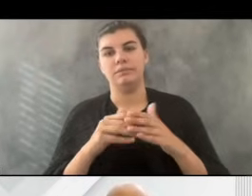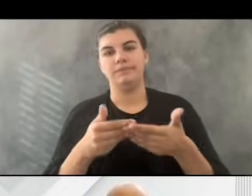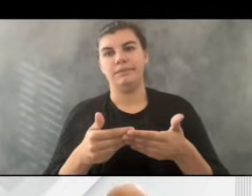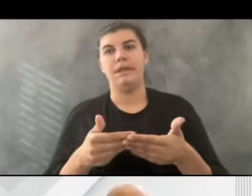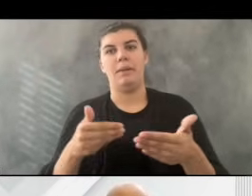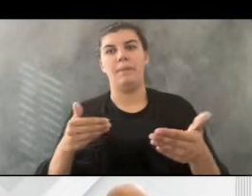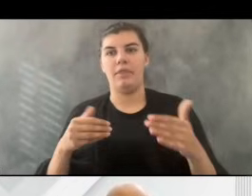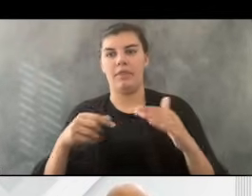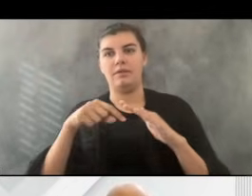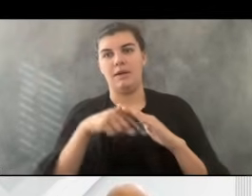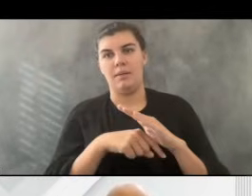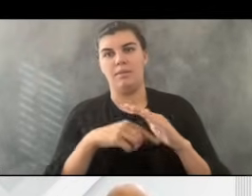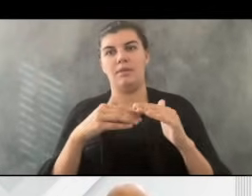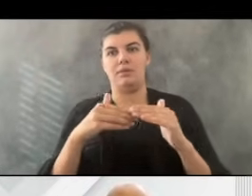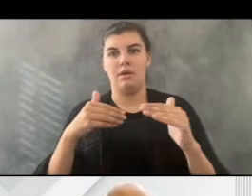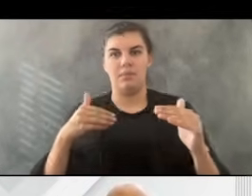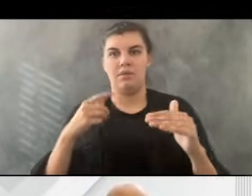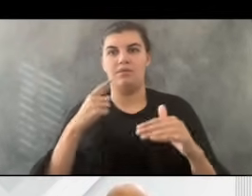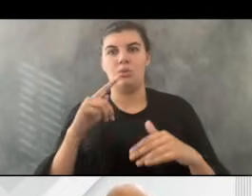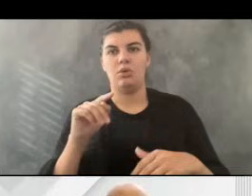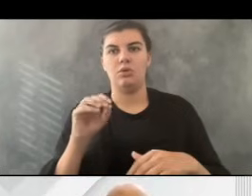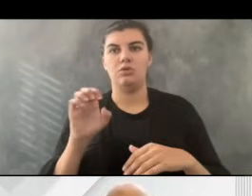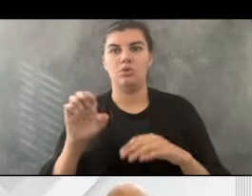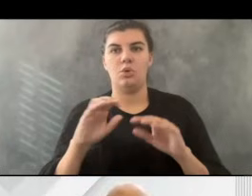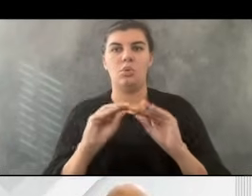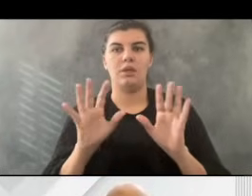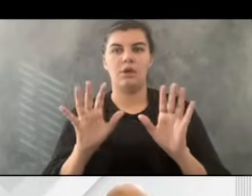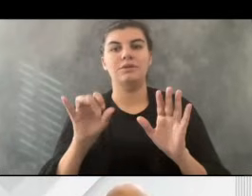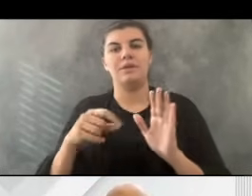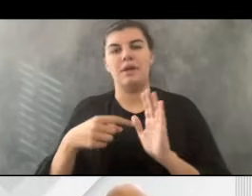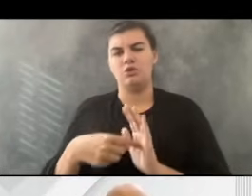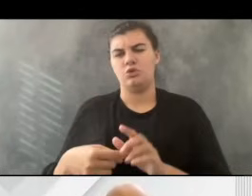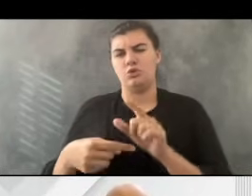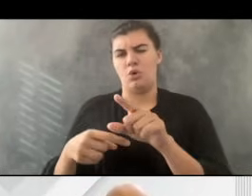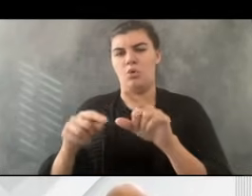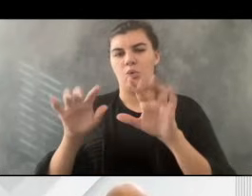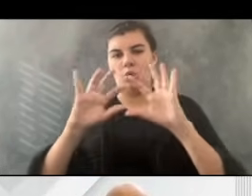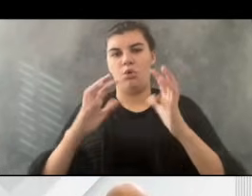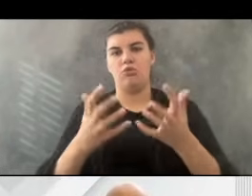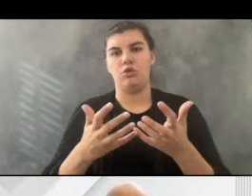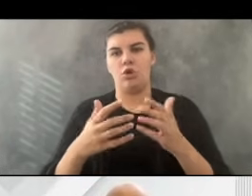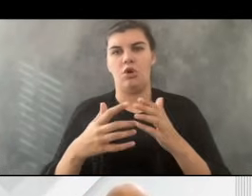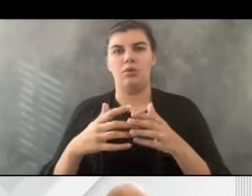toe clearance. This is showing you the overall dimensions of both knee and toe.